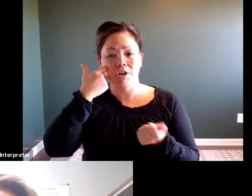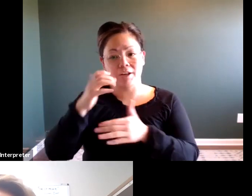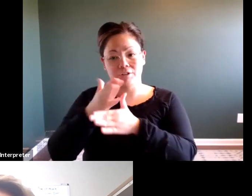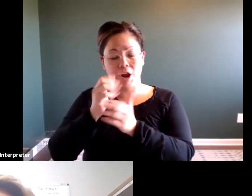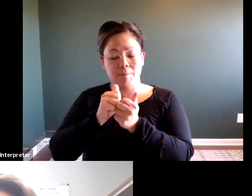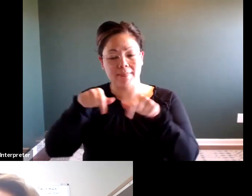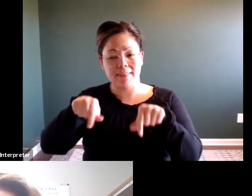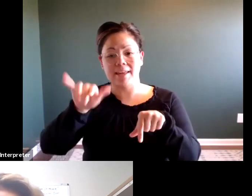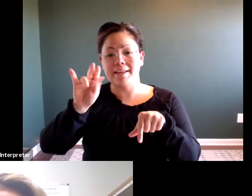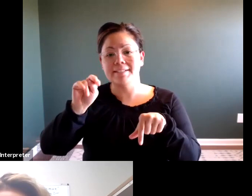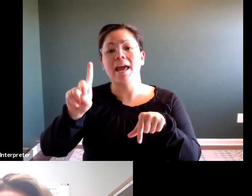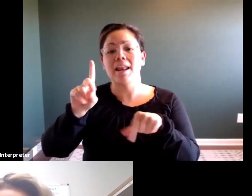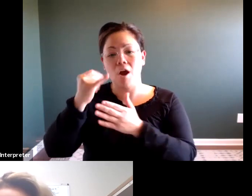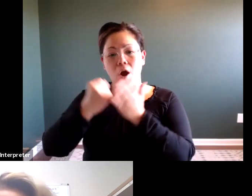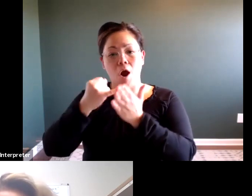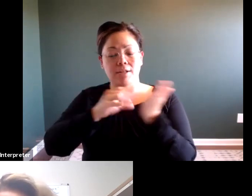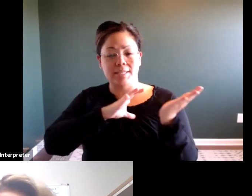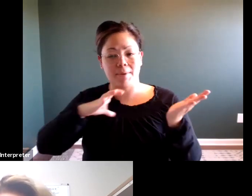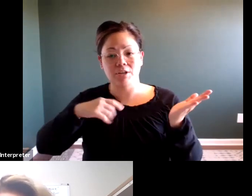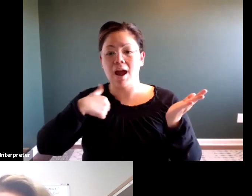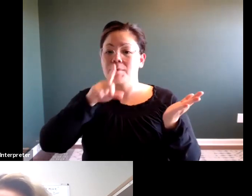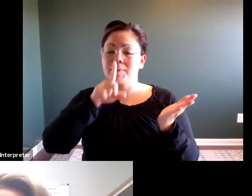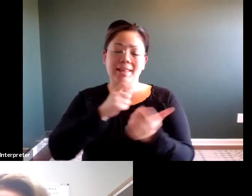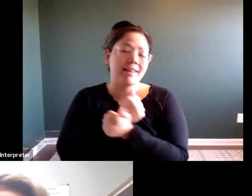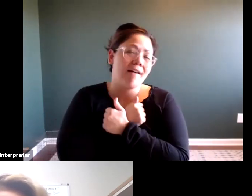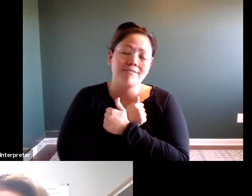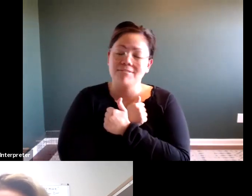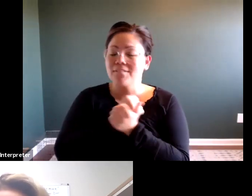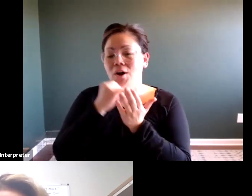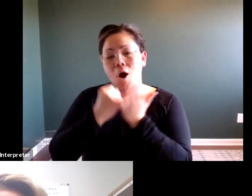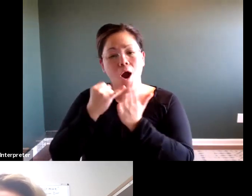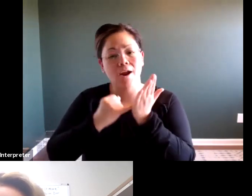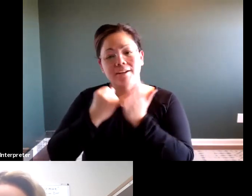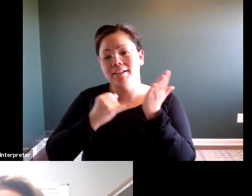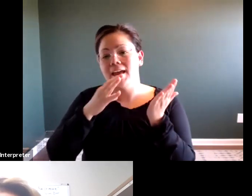with the Indiana Arts Commission, that I am a big lover of the arts, and I'm actually going to be competing